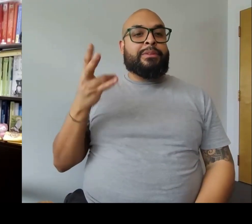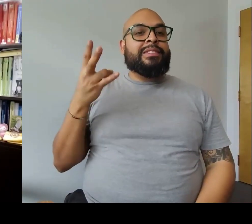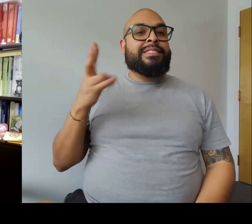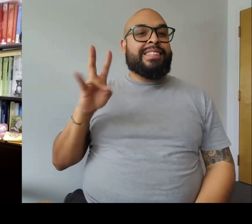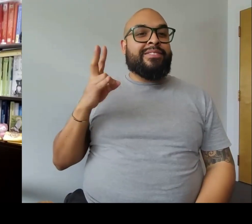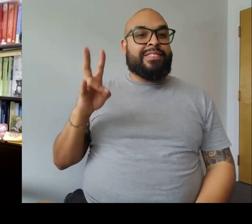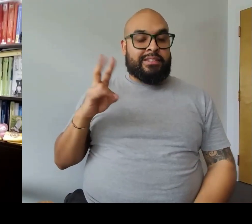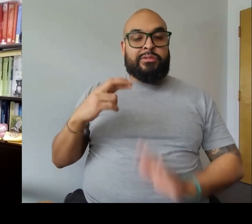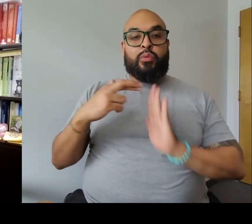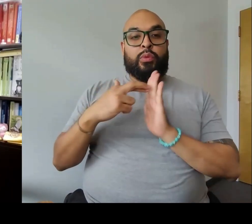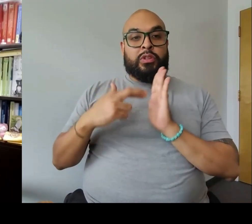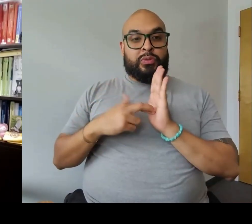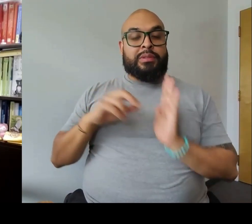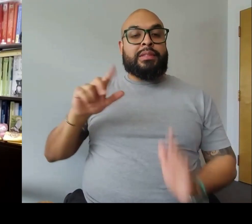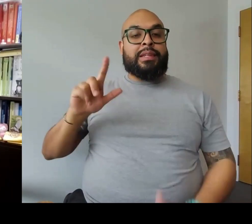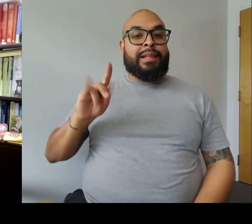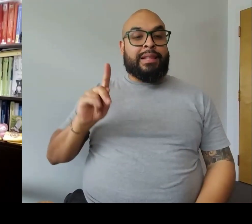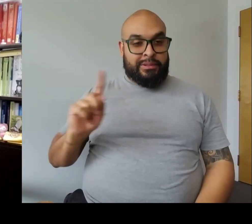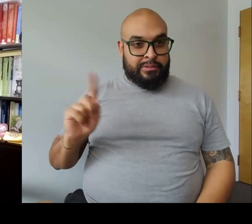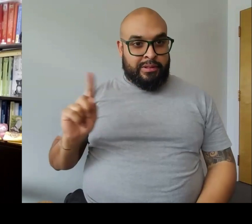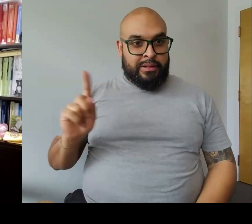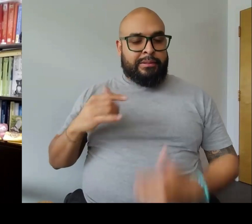The registration link will also be in today's handout.